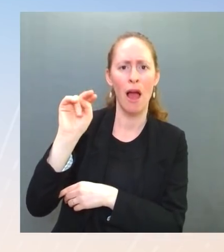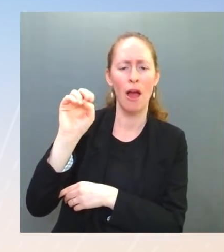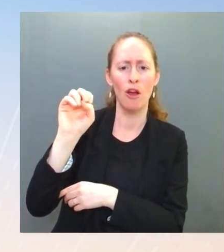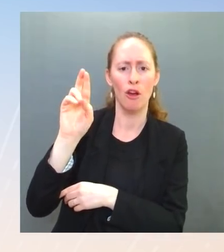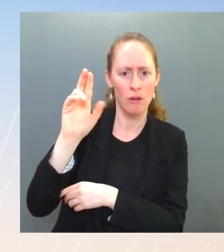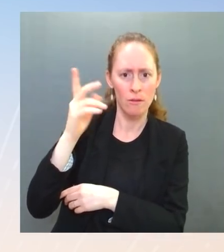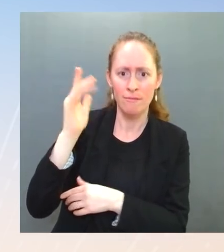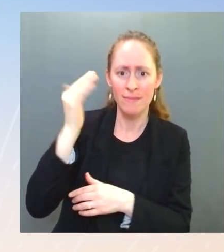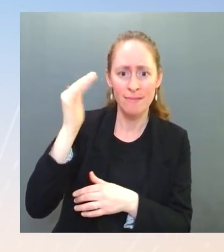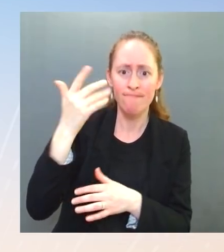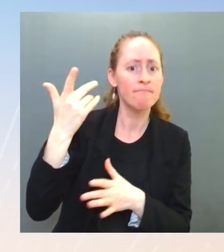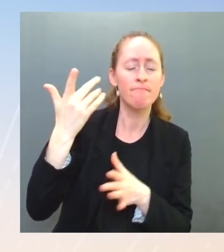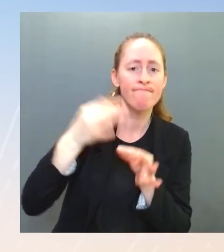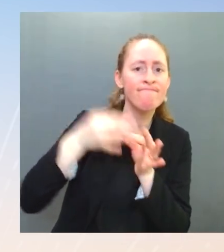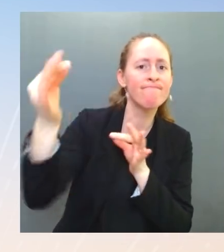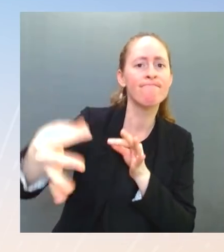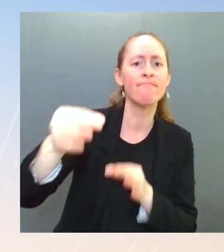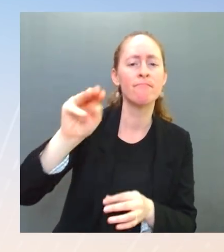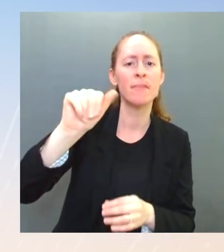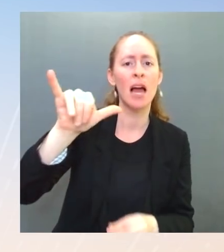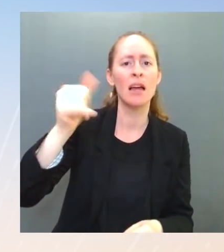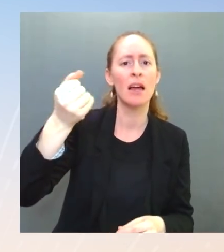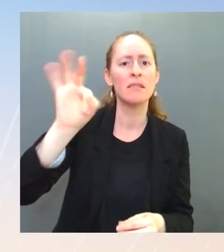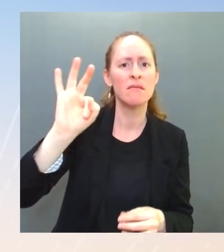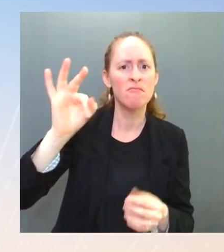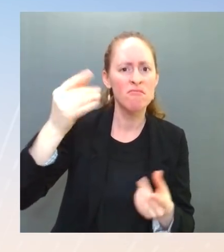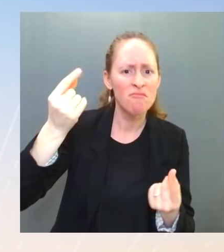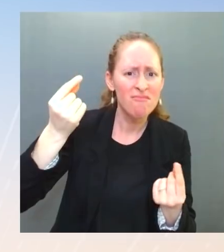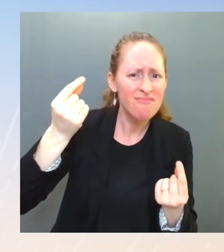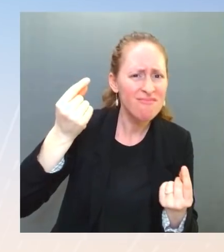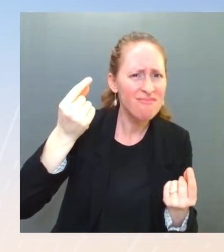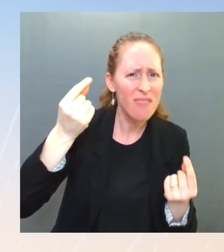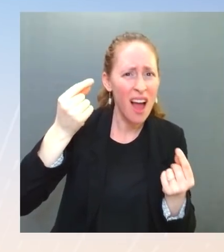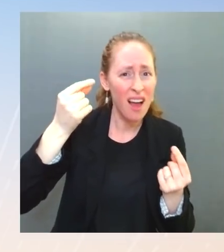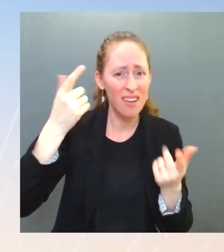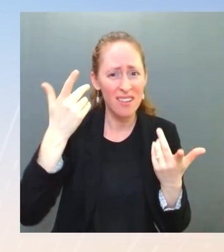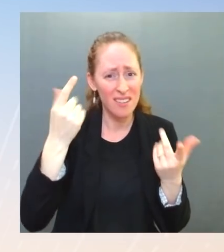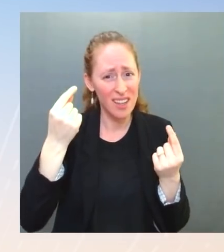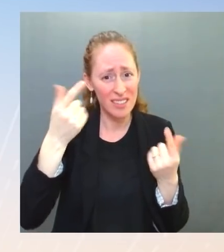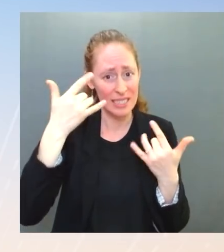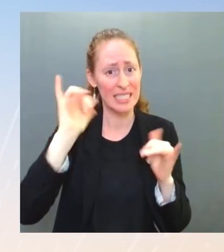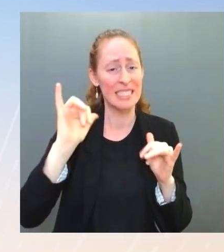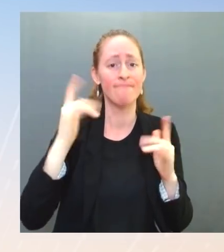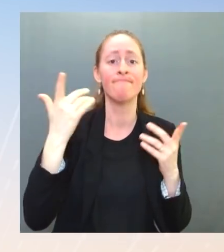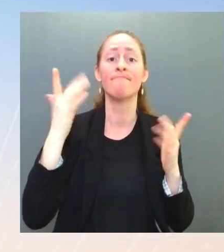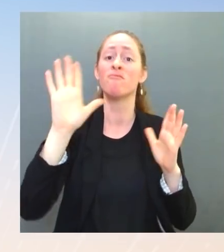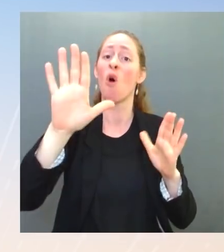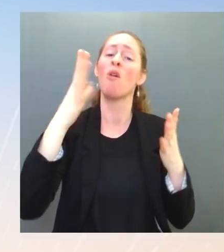or limit talk about her case, to keep from politicizing it? Ms. Psaki: The State Department will have the most up to date information.